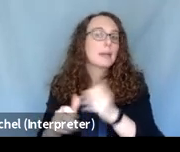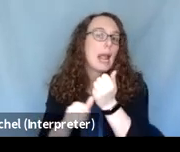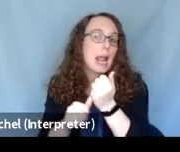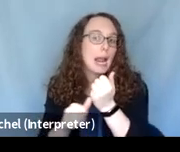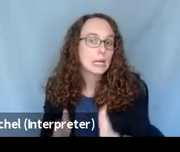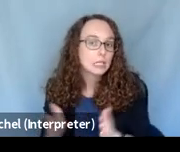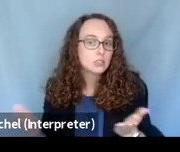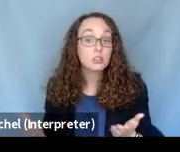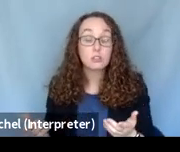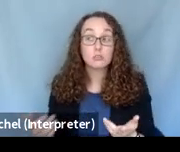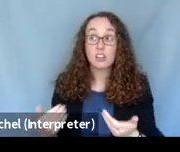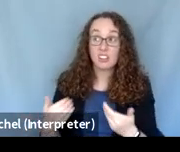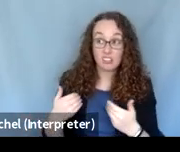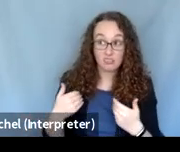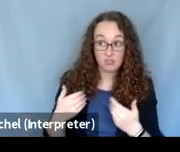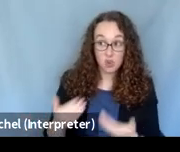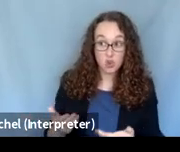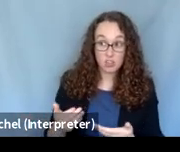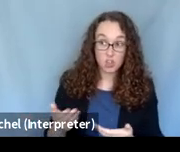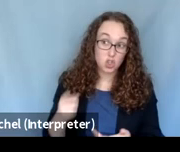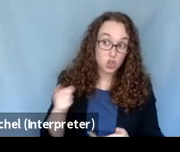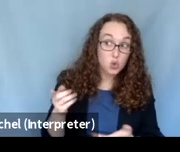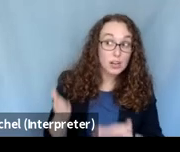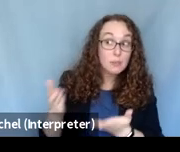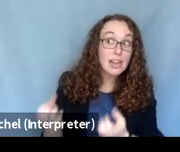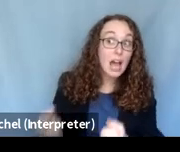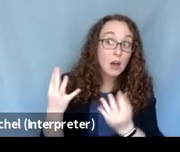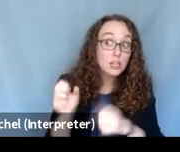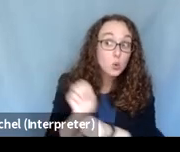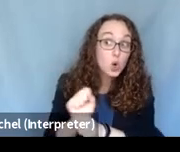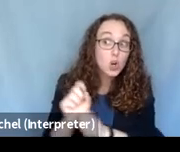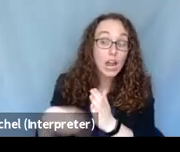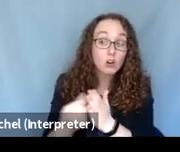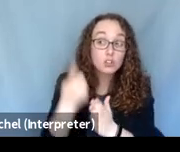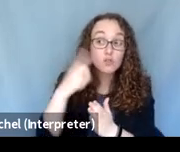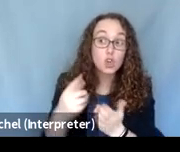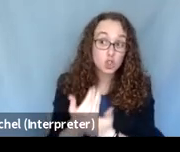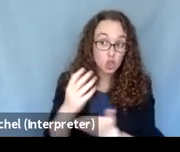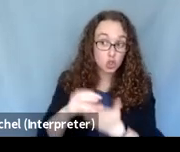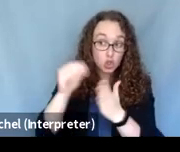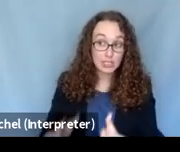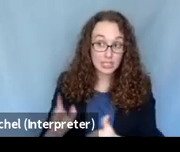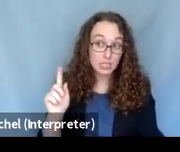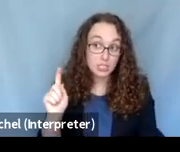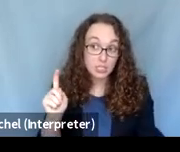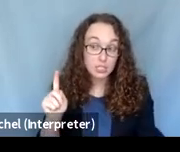for a new student. Well you know, it depends on your schedule too.